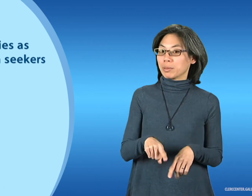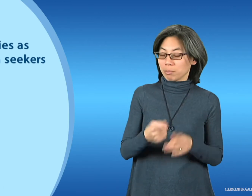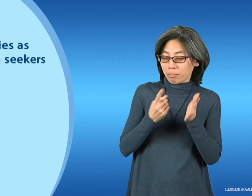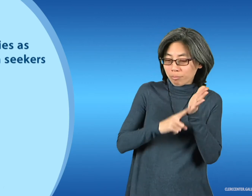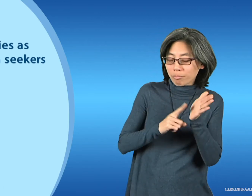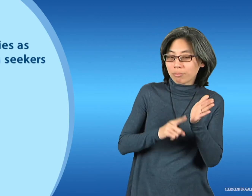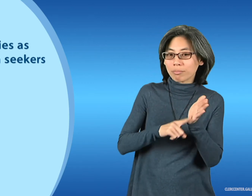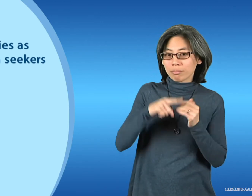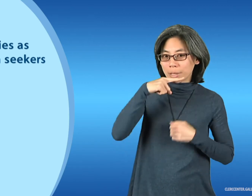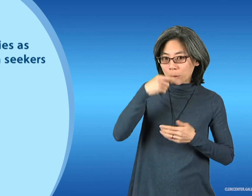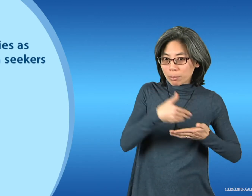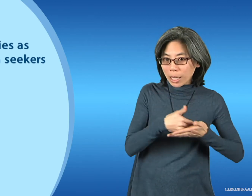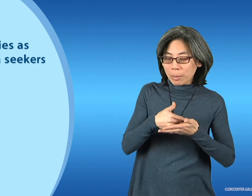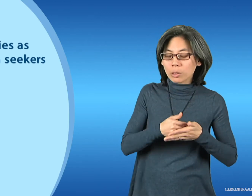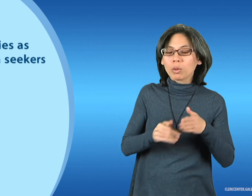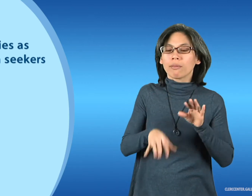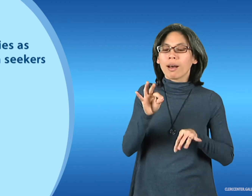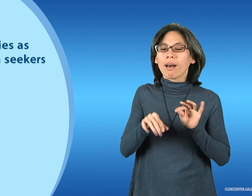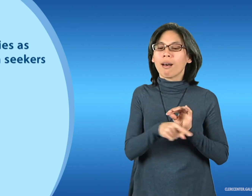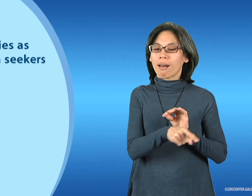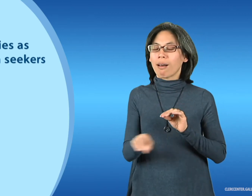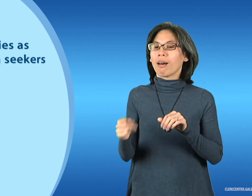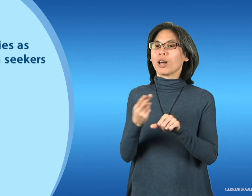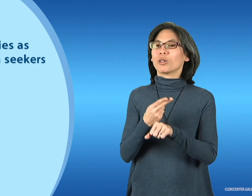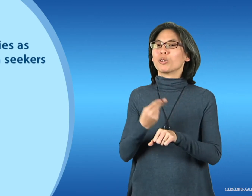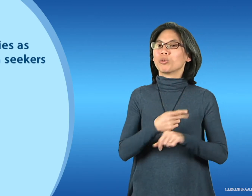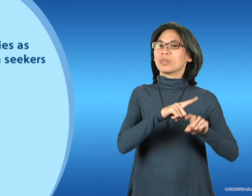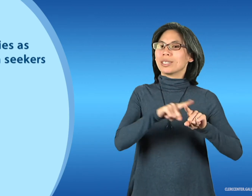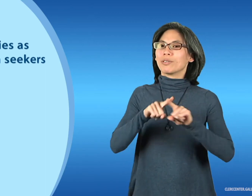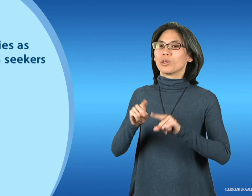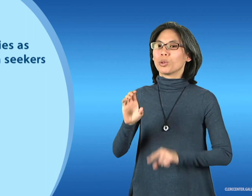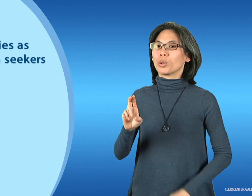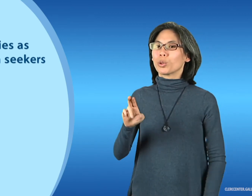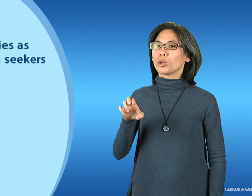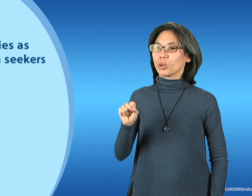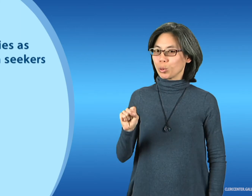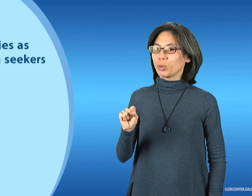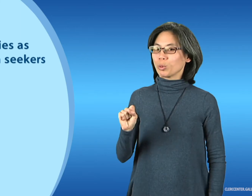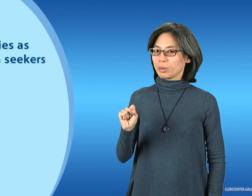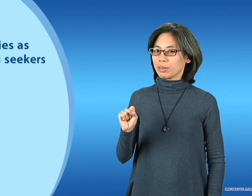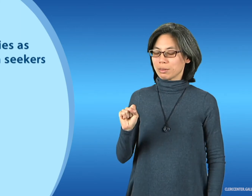Research on hearing babies so far has found that babies seem to use different types of cues